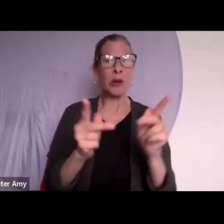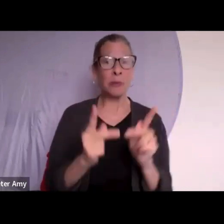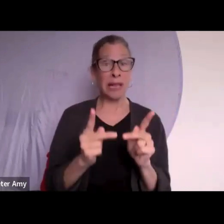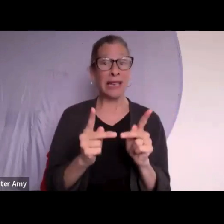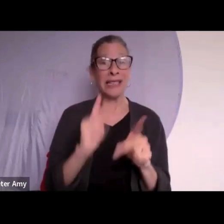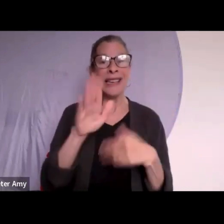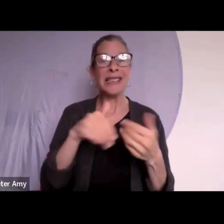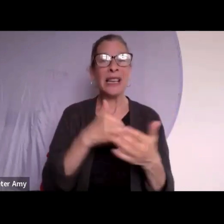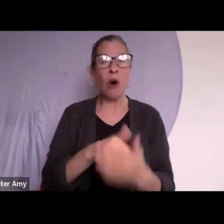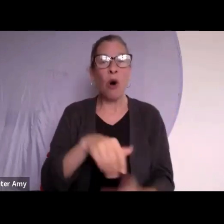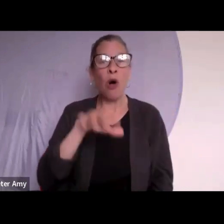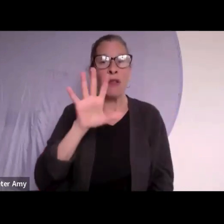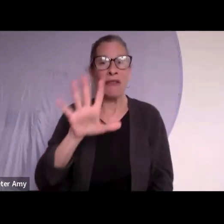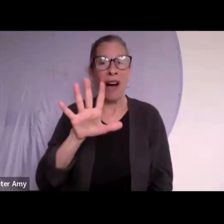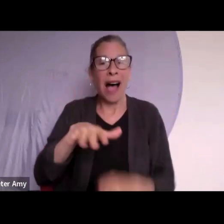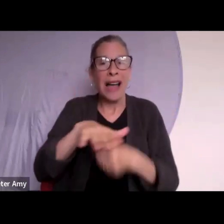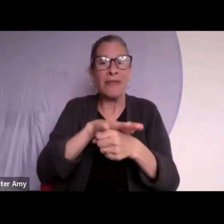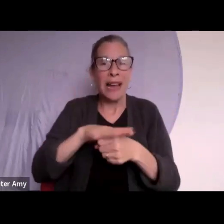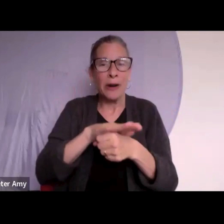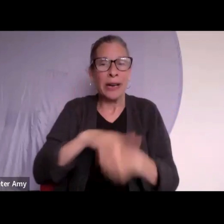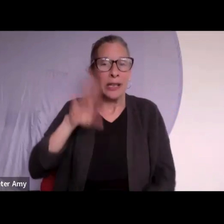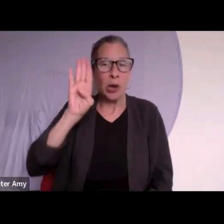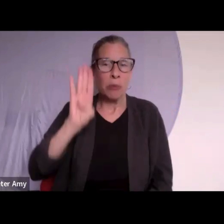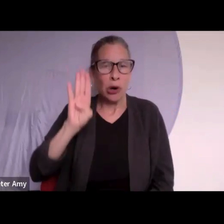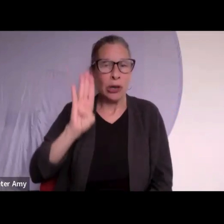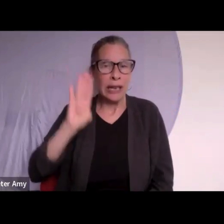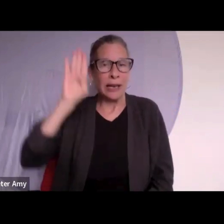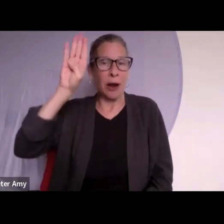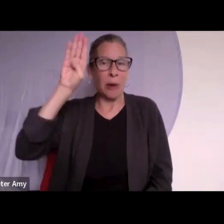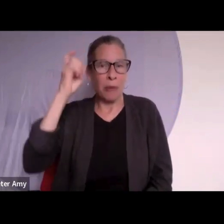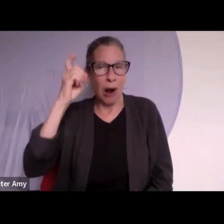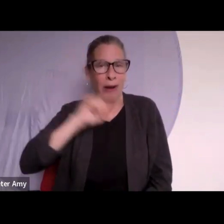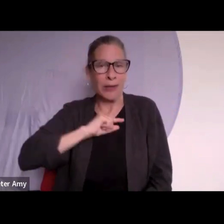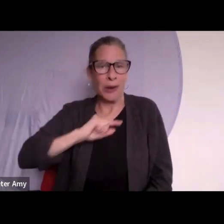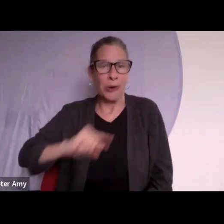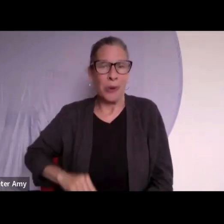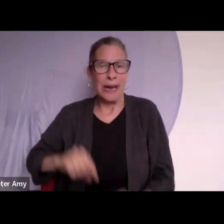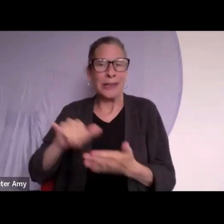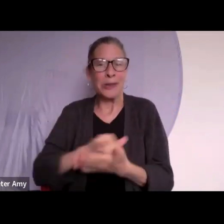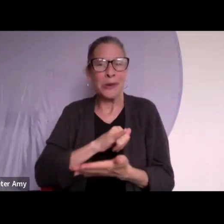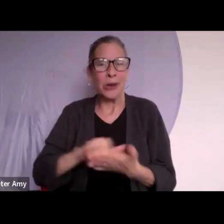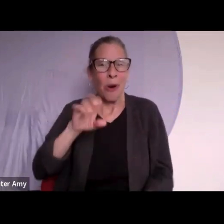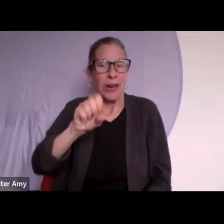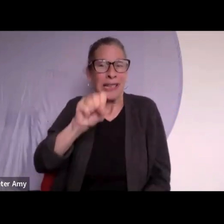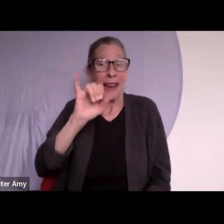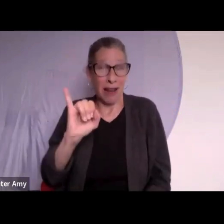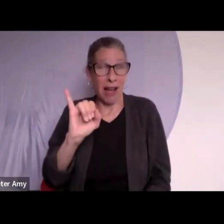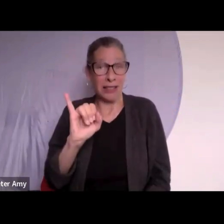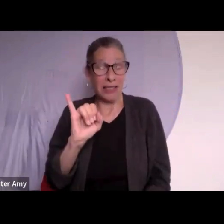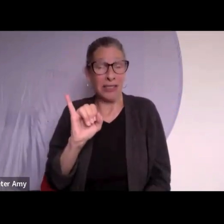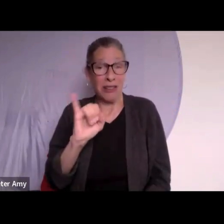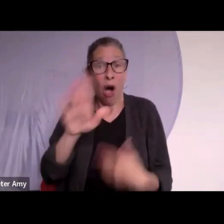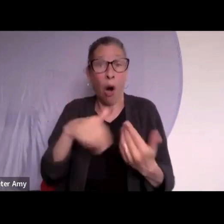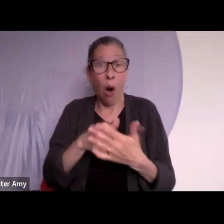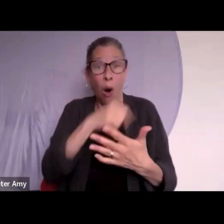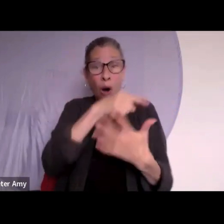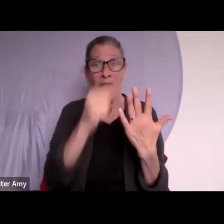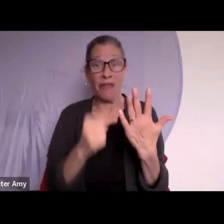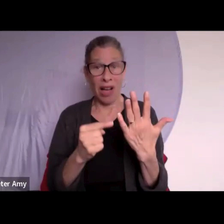boroughs, we make sure of that. So any of you who are in a different borrow some feel every film gets repeated in a